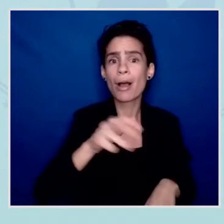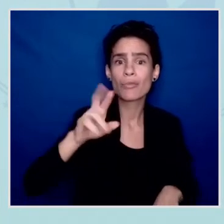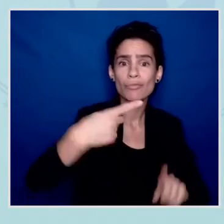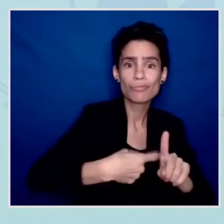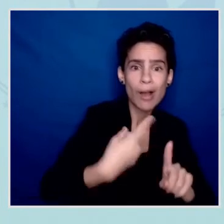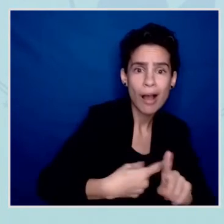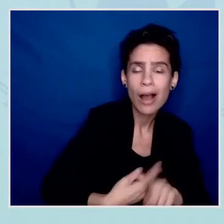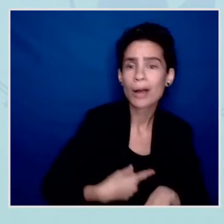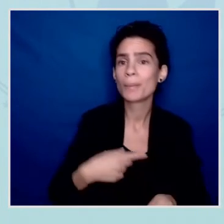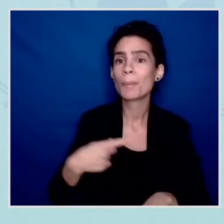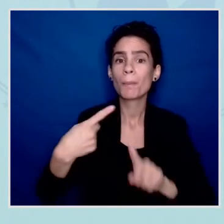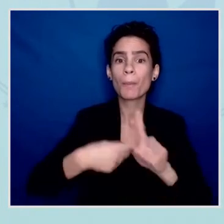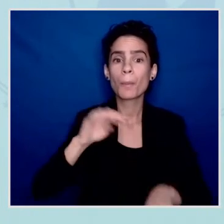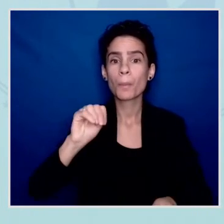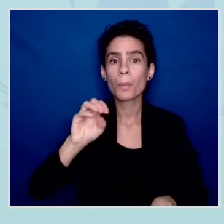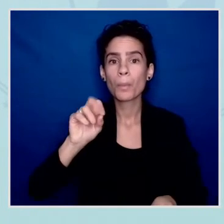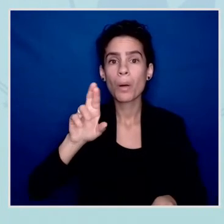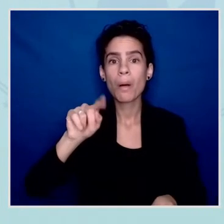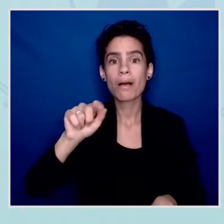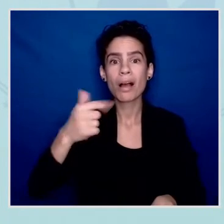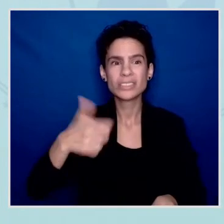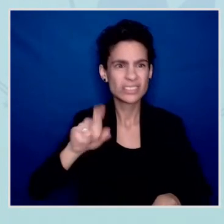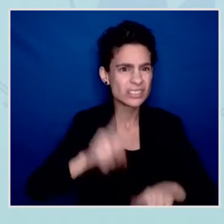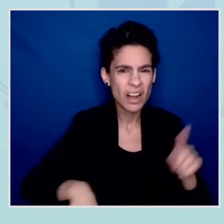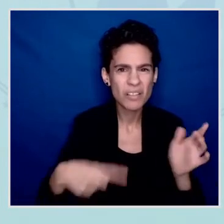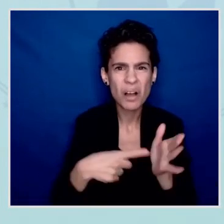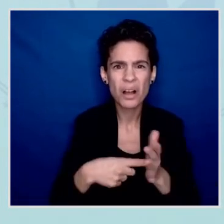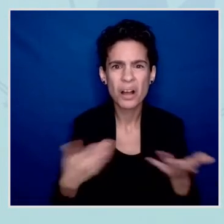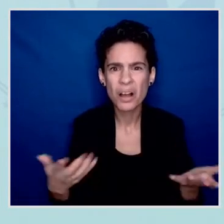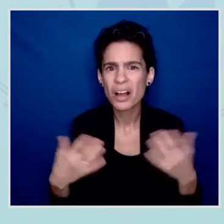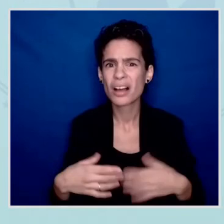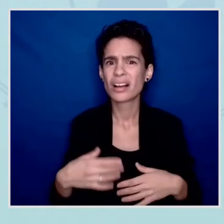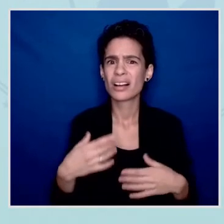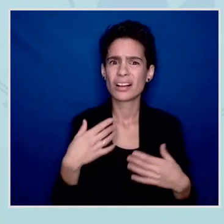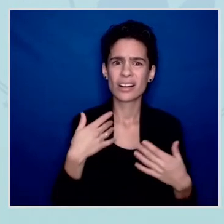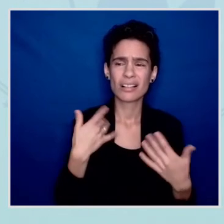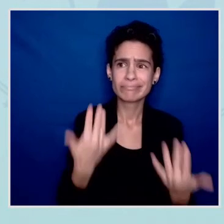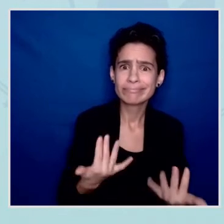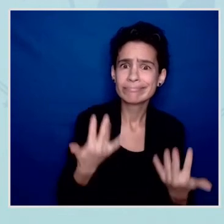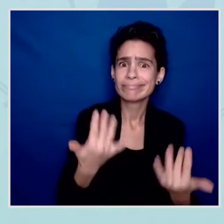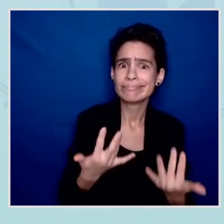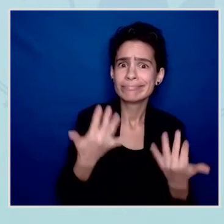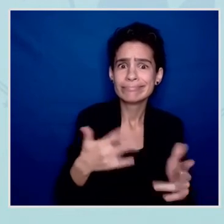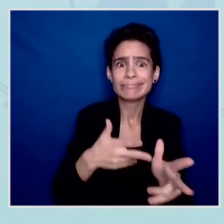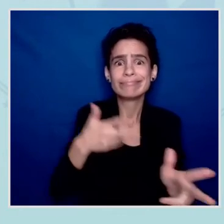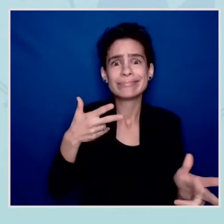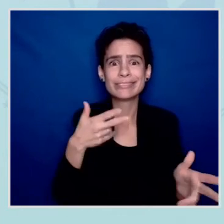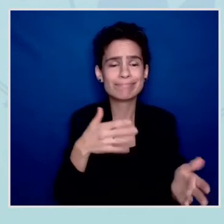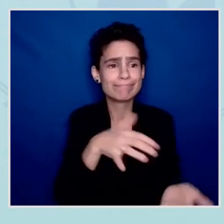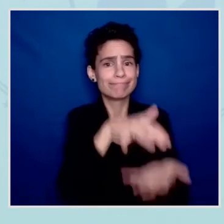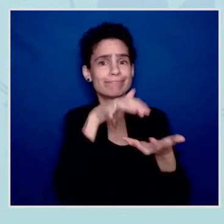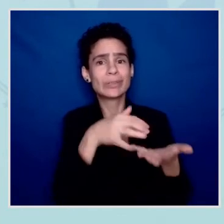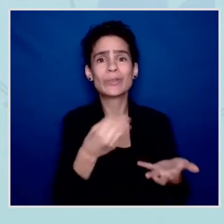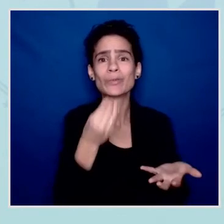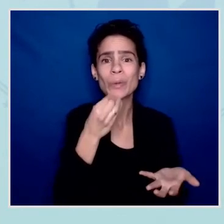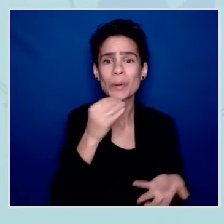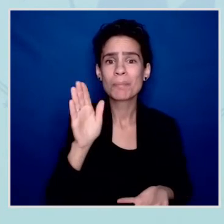LAST MONTH. IN THE MIDST OF THIS PANDEMIC,